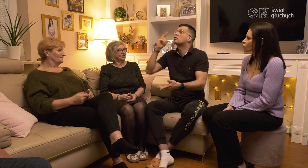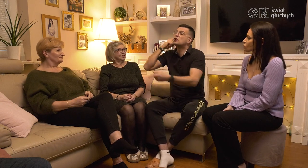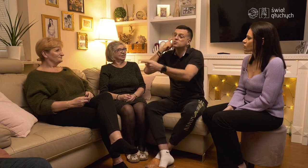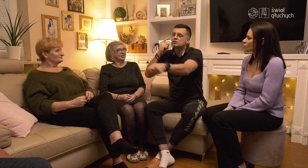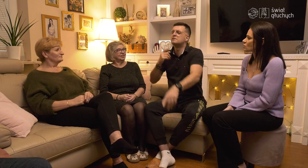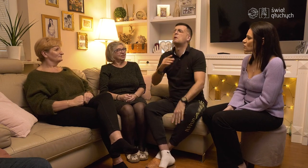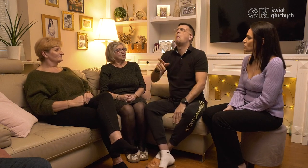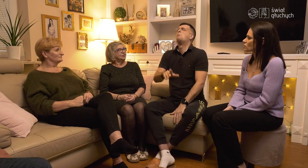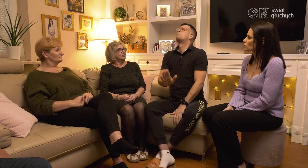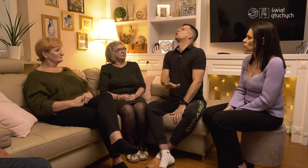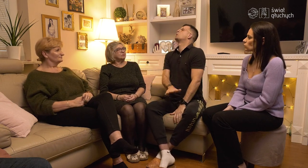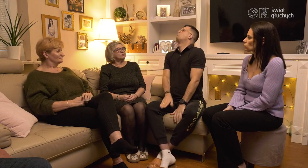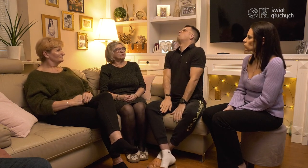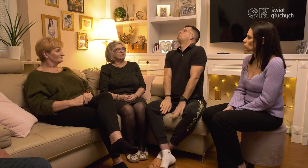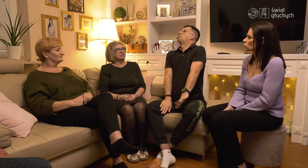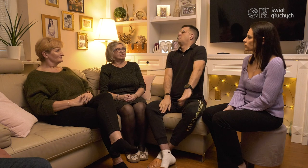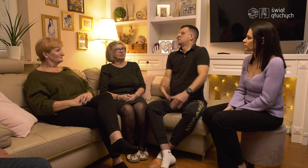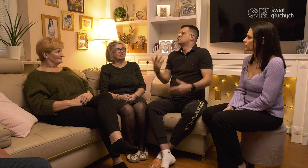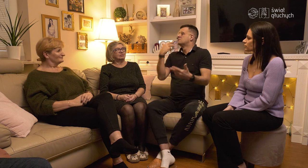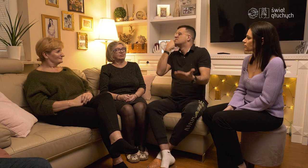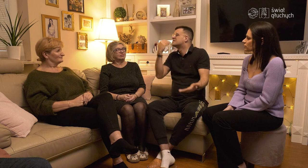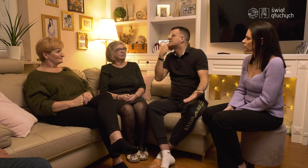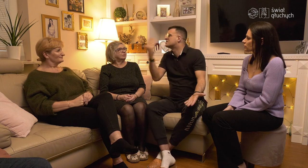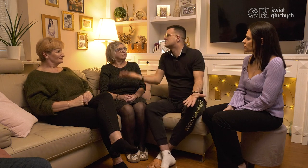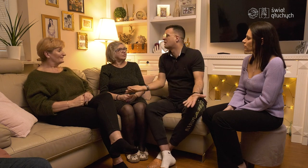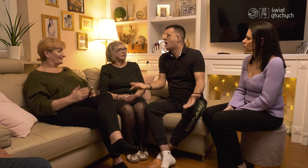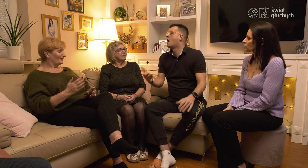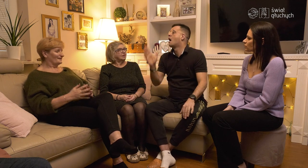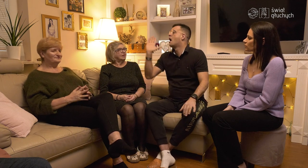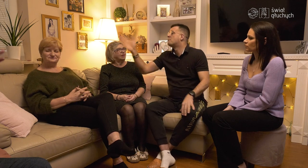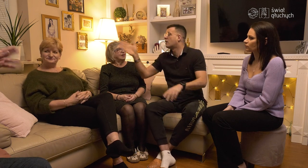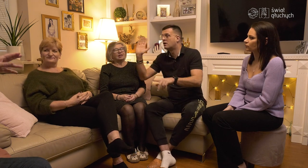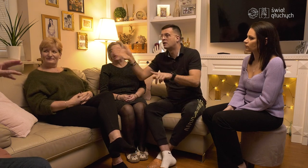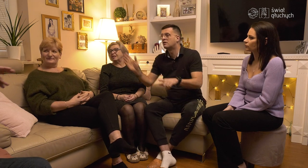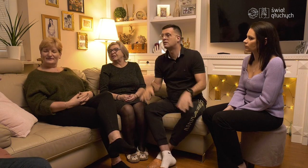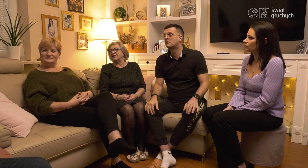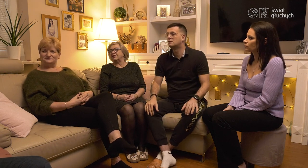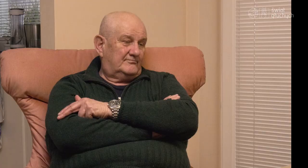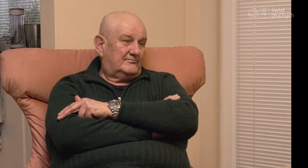But it was the hearing people who said "I'll tell you later, later." - they were ashamed of the deaf, ashamed to explain.